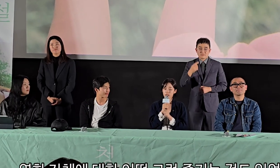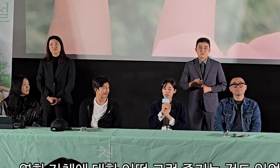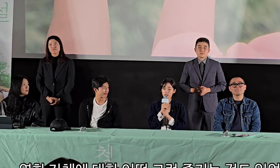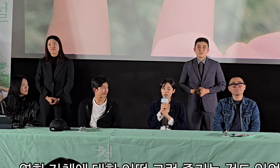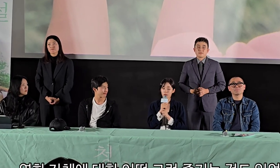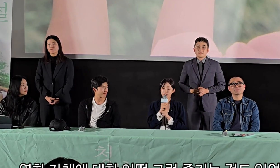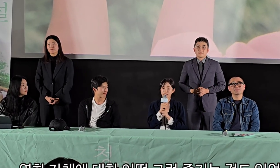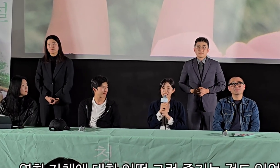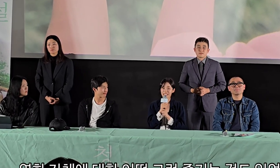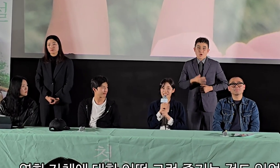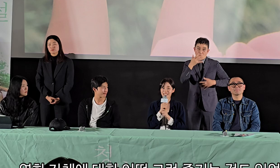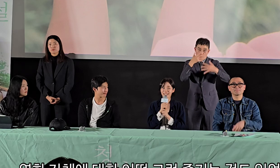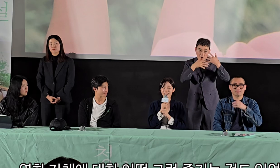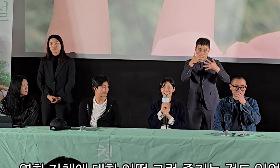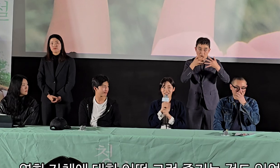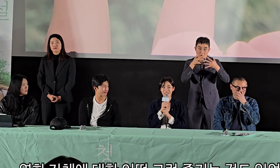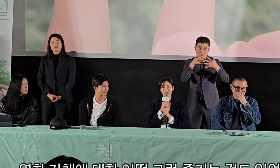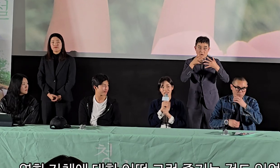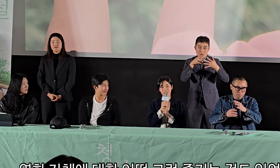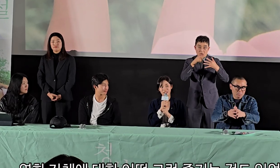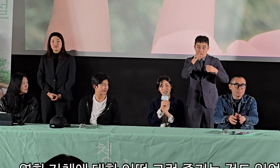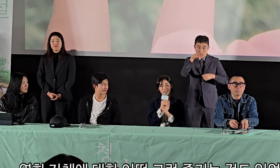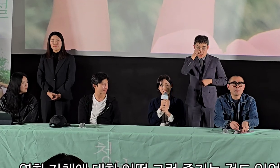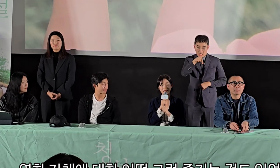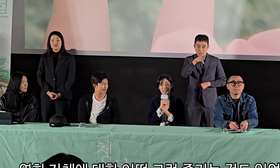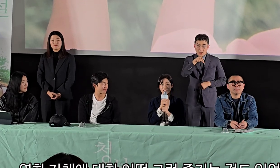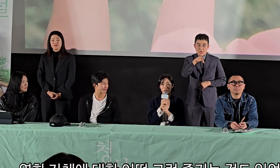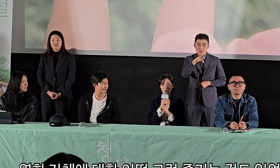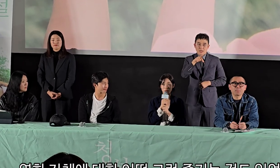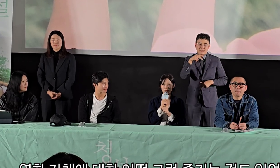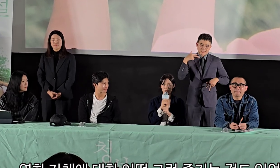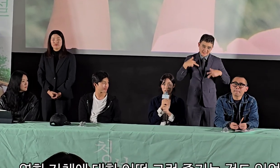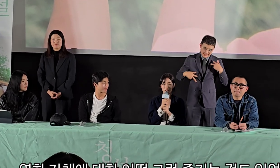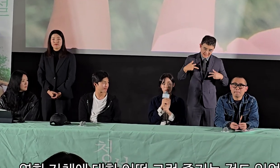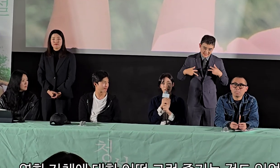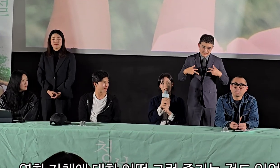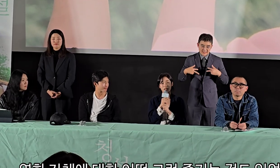I hope that you will enjoy the movie itself,